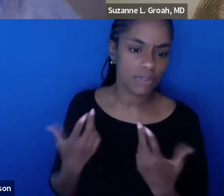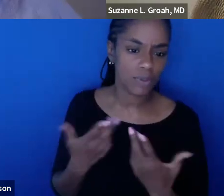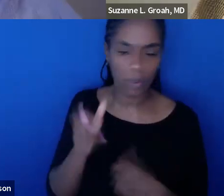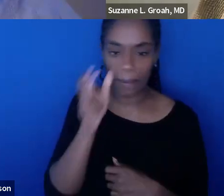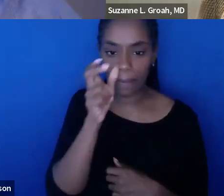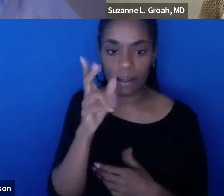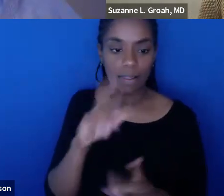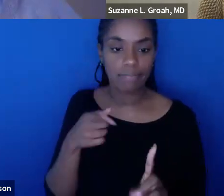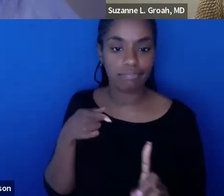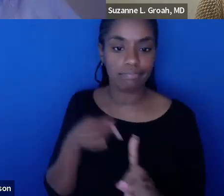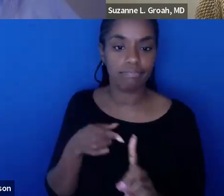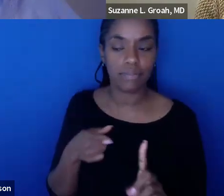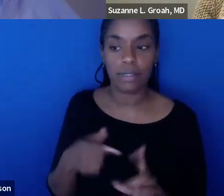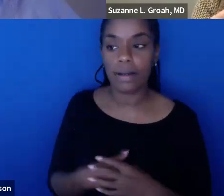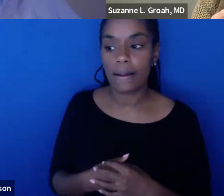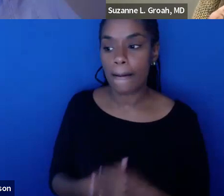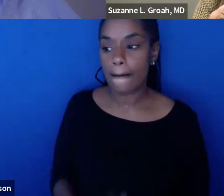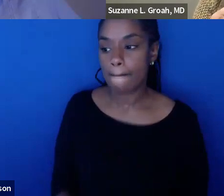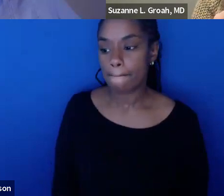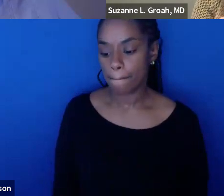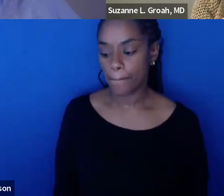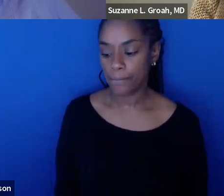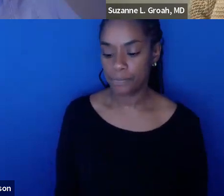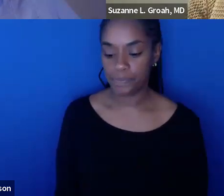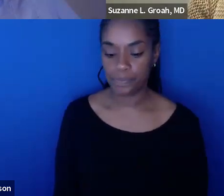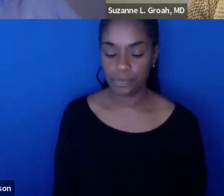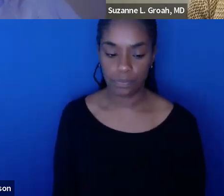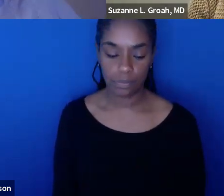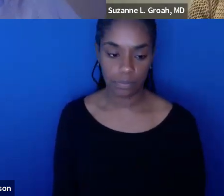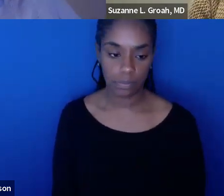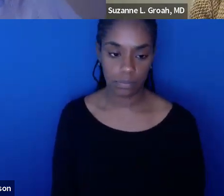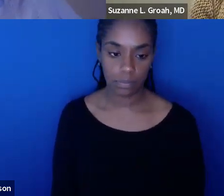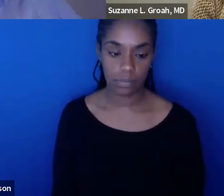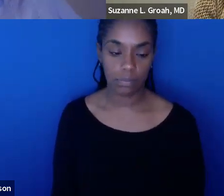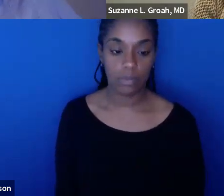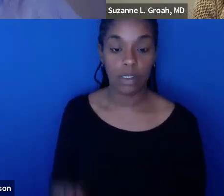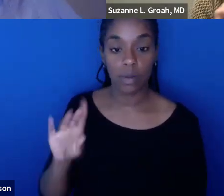Because we do know that when the bladder microbiome gets out of balance,